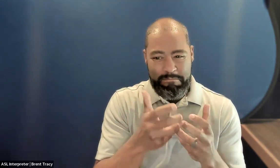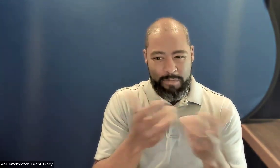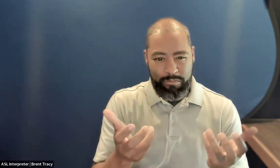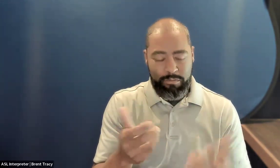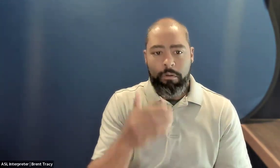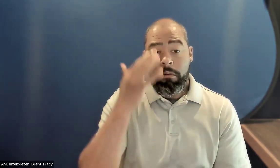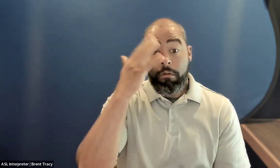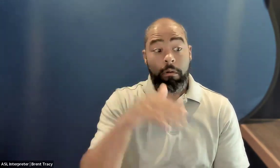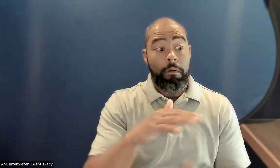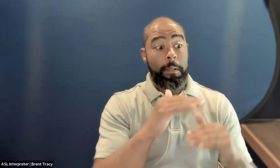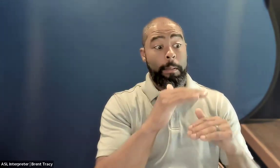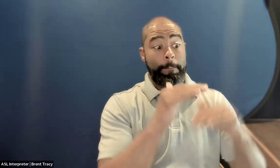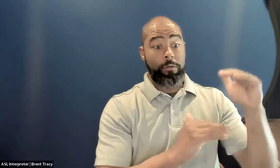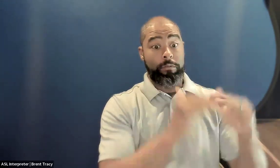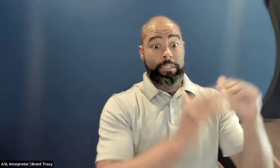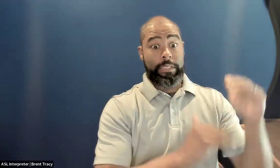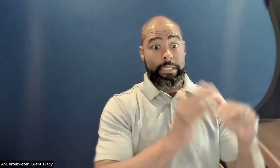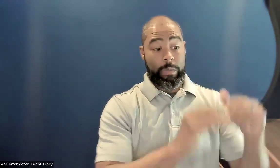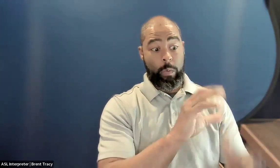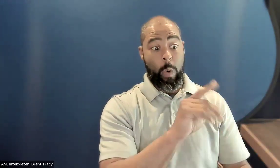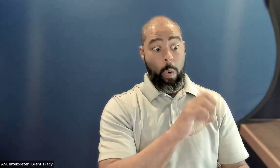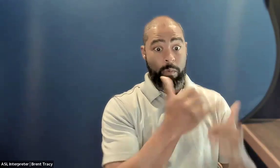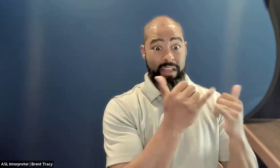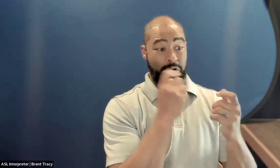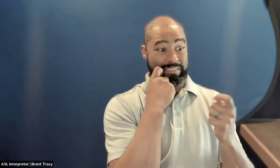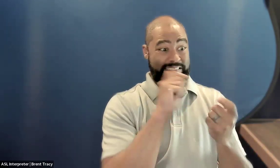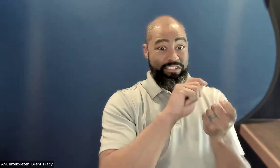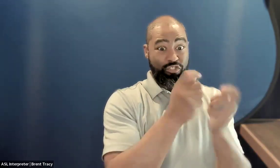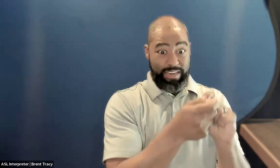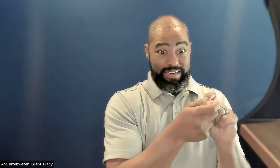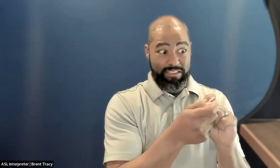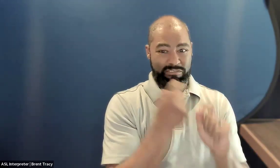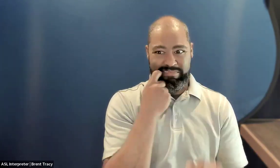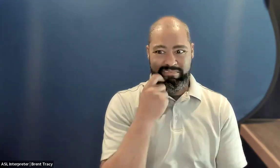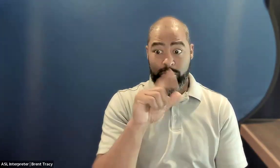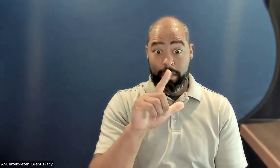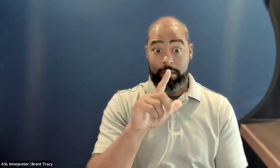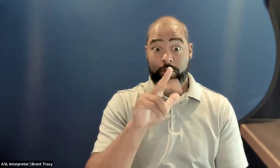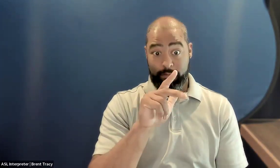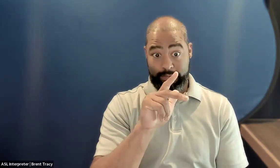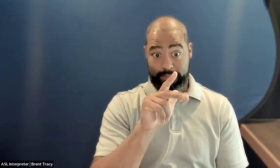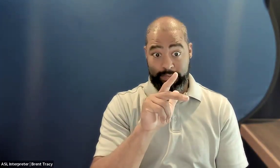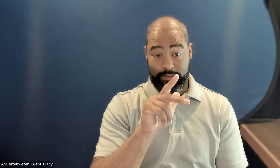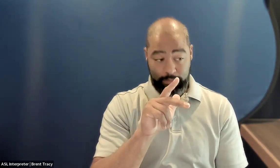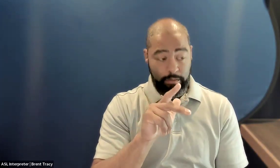to the building stretch code that were put into effect recently in 2023, there have been a lot of developments and